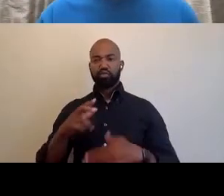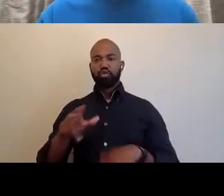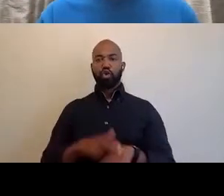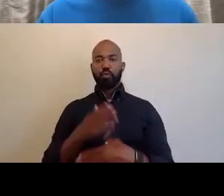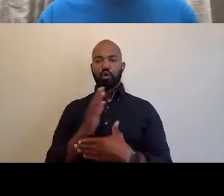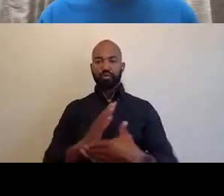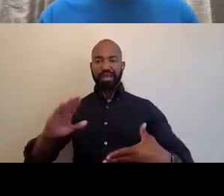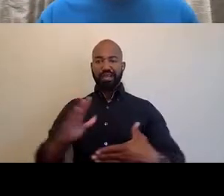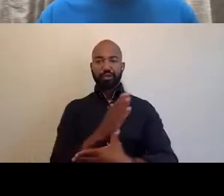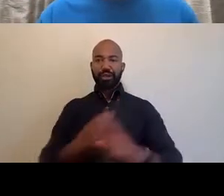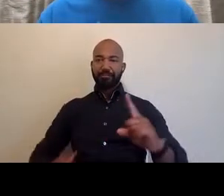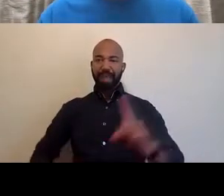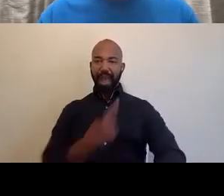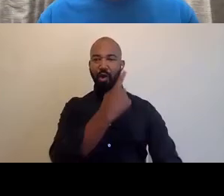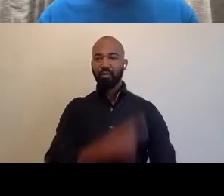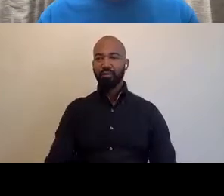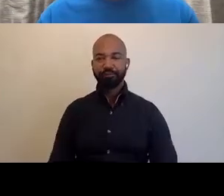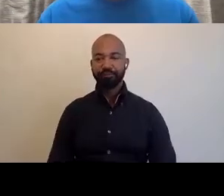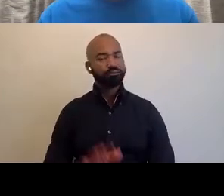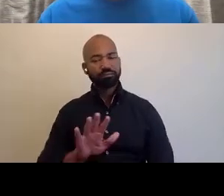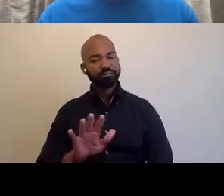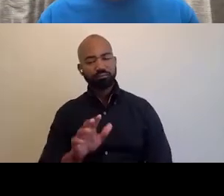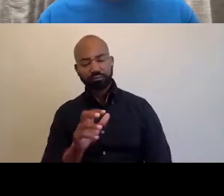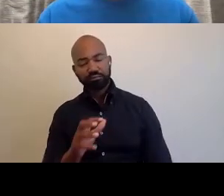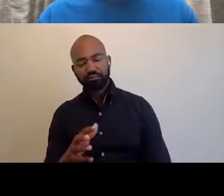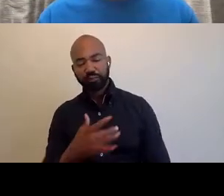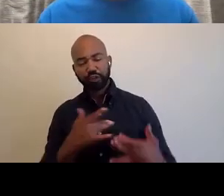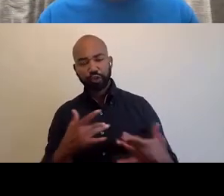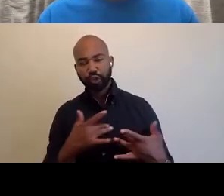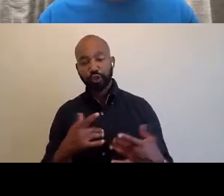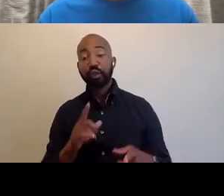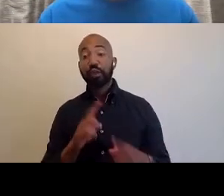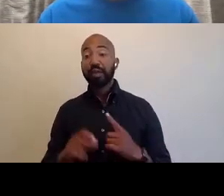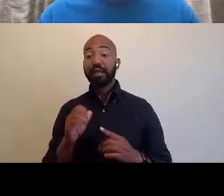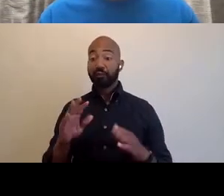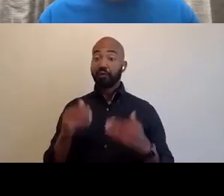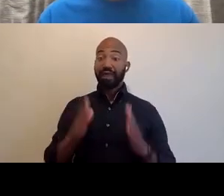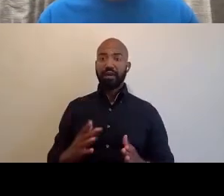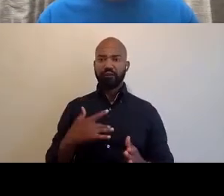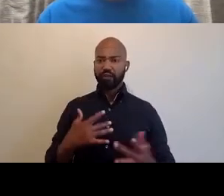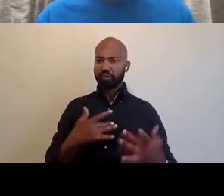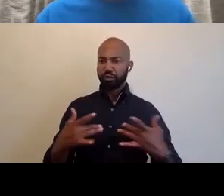Don't get too worried about that. Definitely hear from your provider if they're worried about it or if that needs to be followed up on.